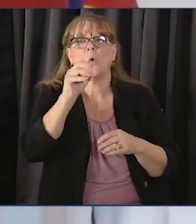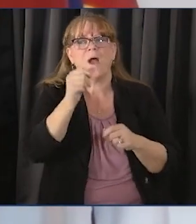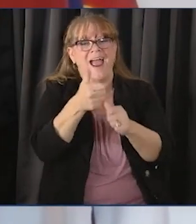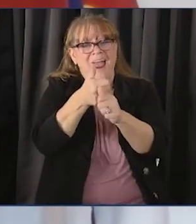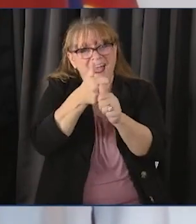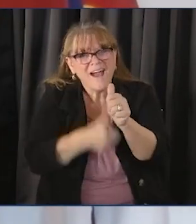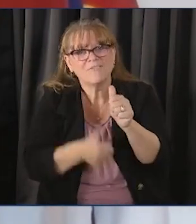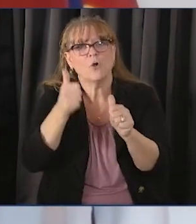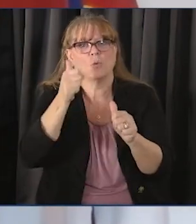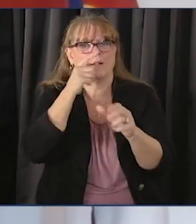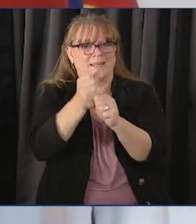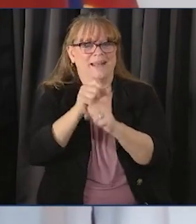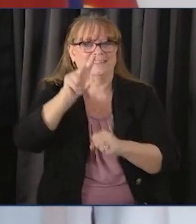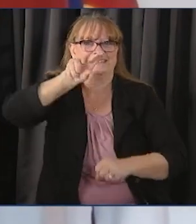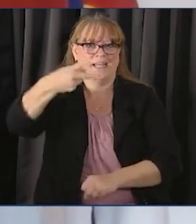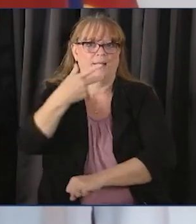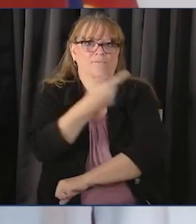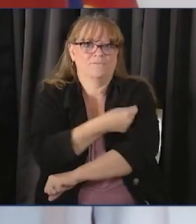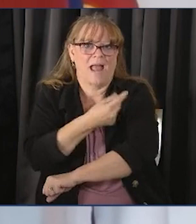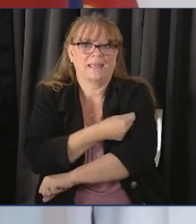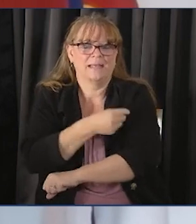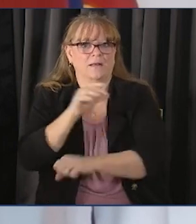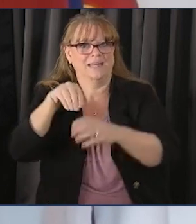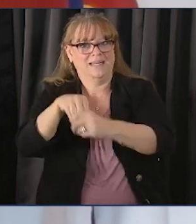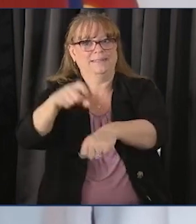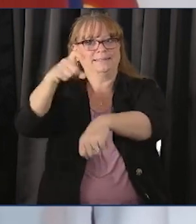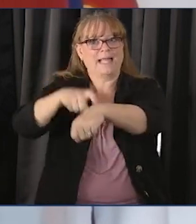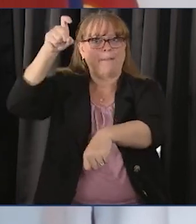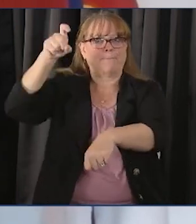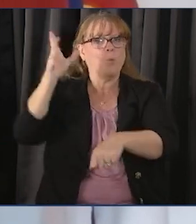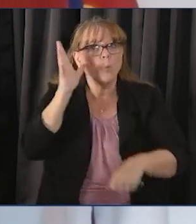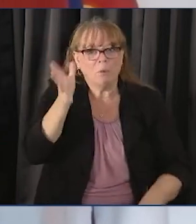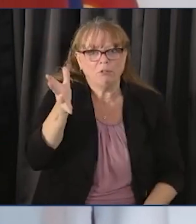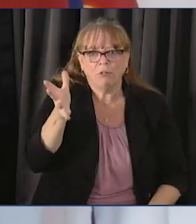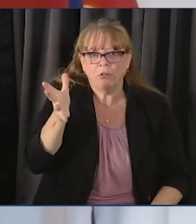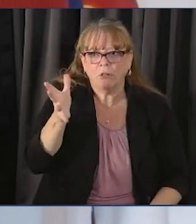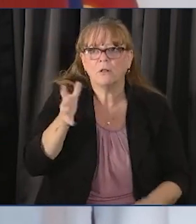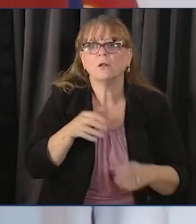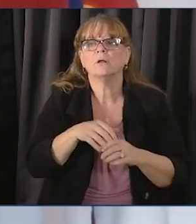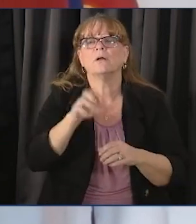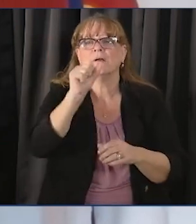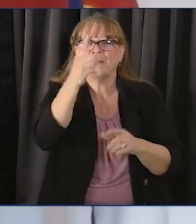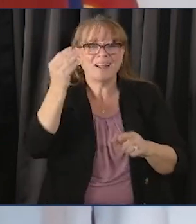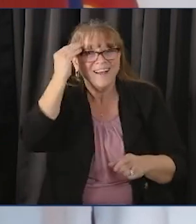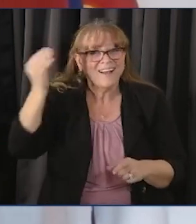The first dose does confer some protection. That's why there's such a rush to get that started, not the day after you get it.